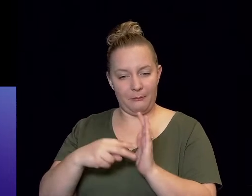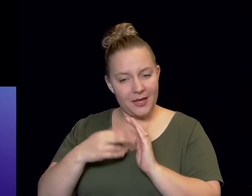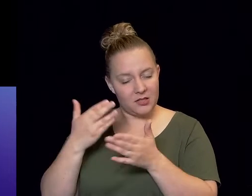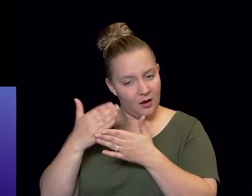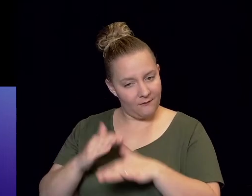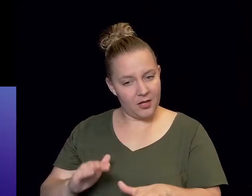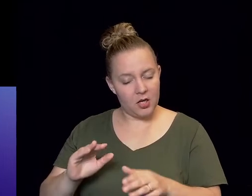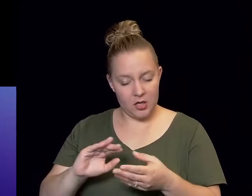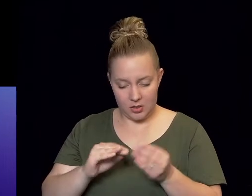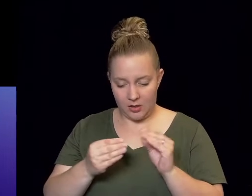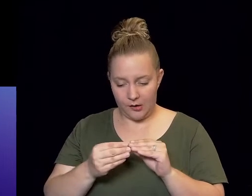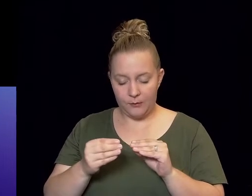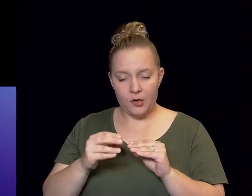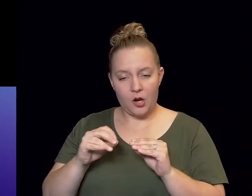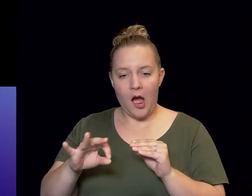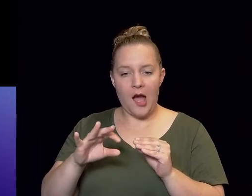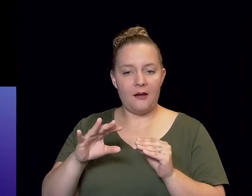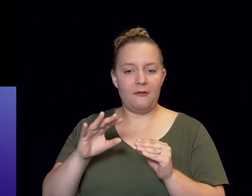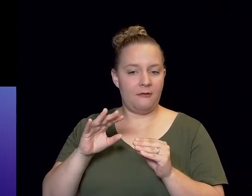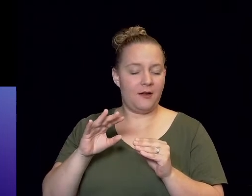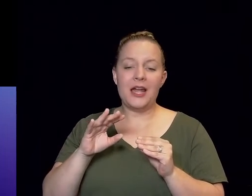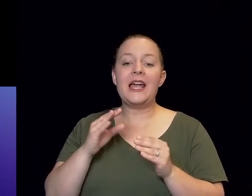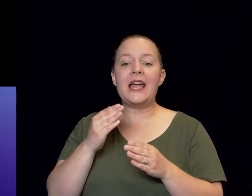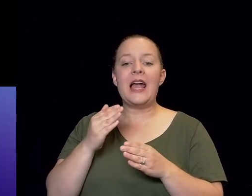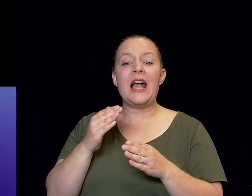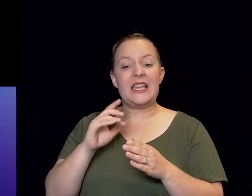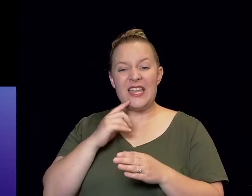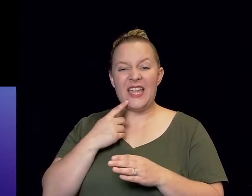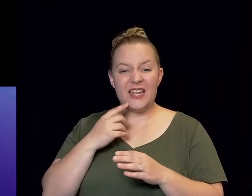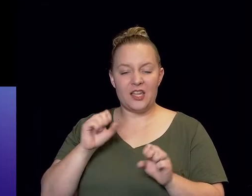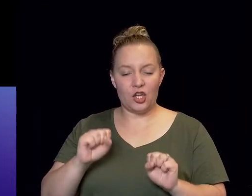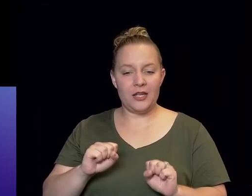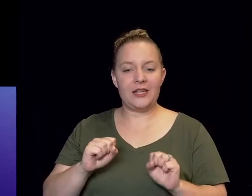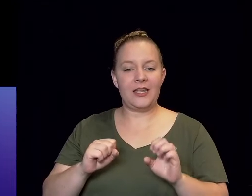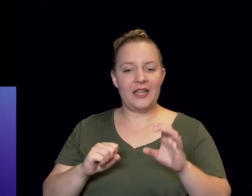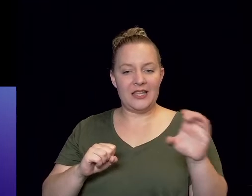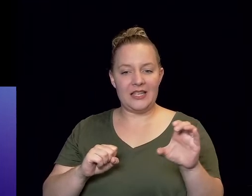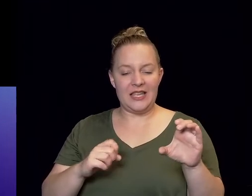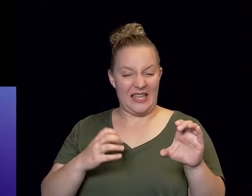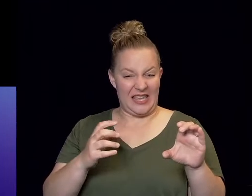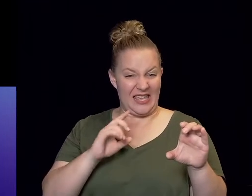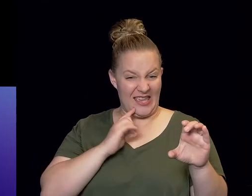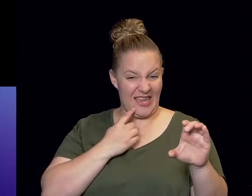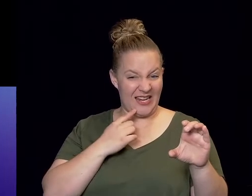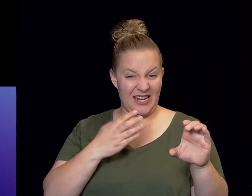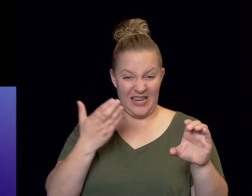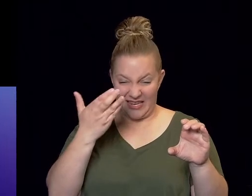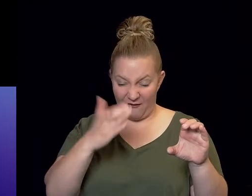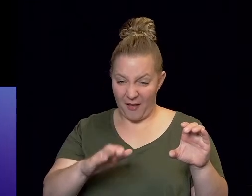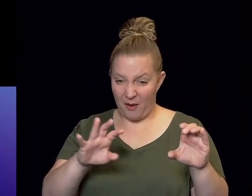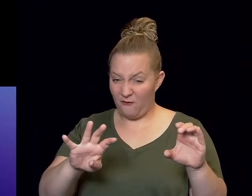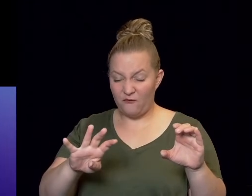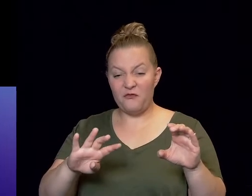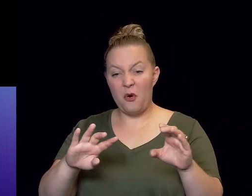candy or how much total candy we have divided by 4 friends. Or, you can write this as c over 4.